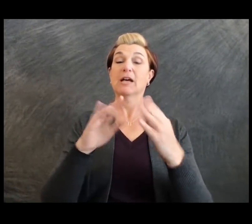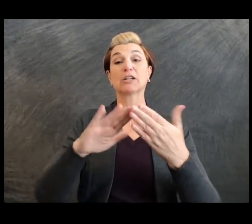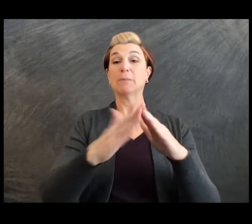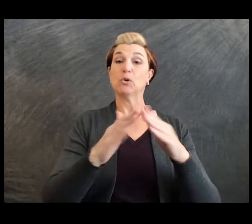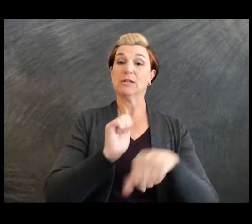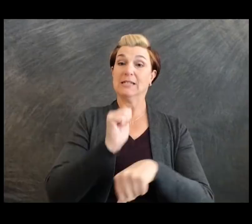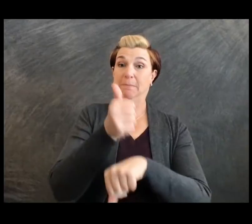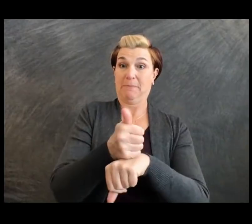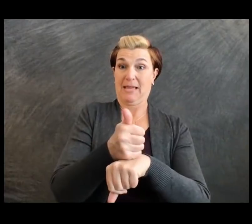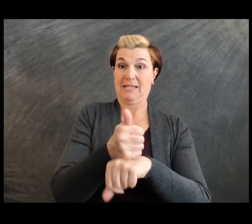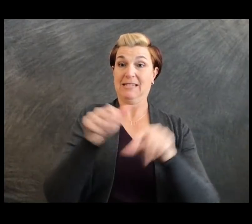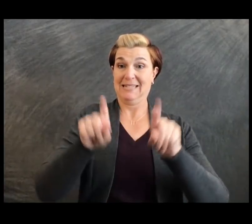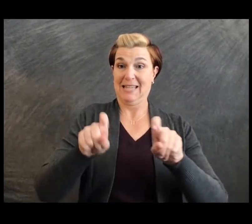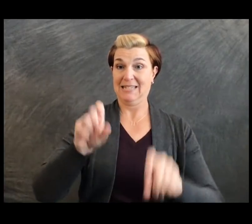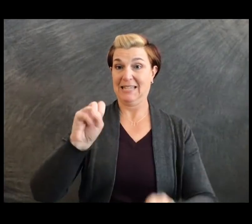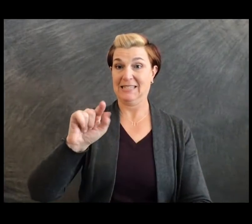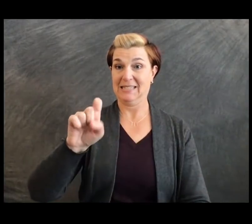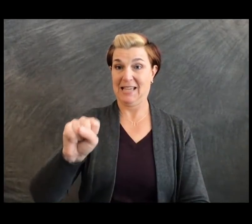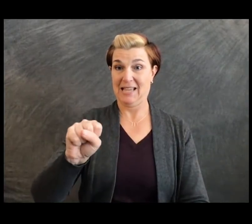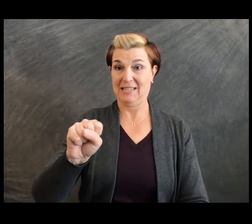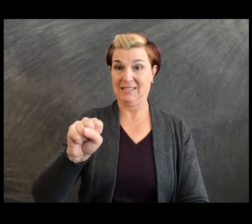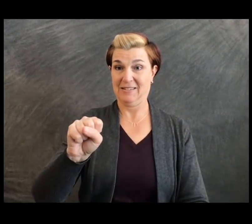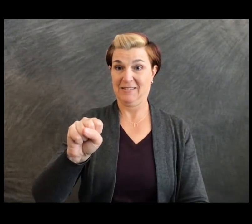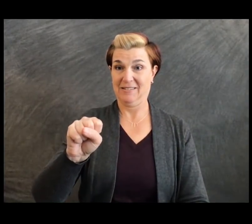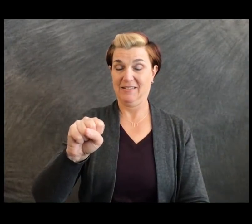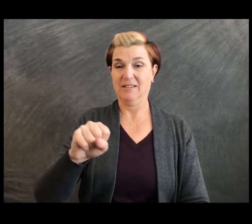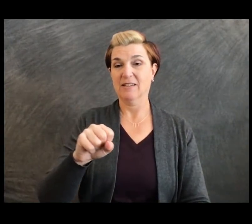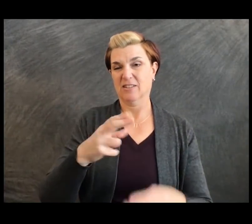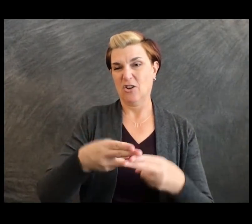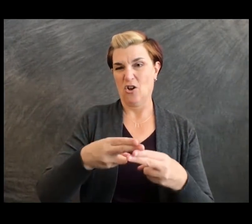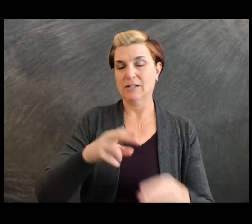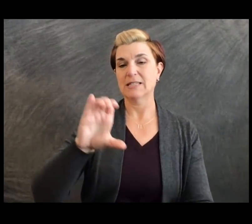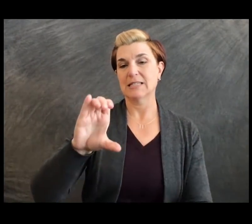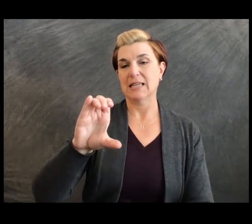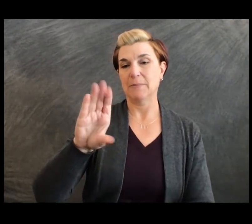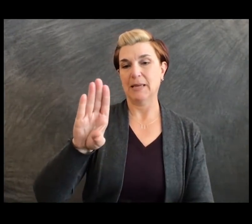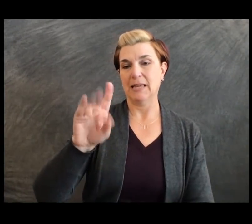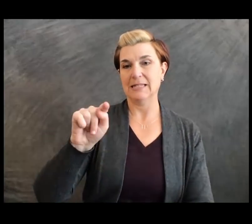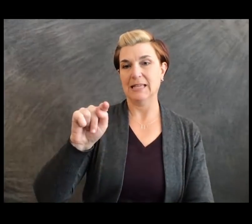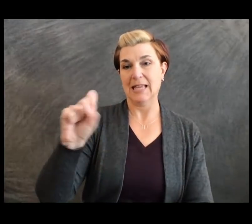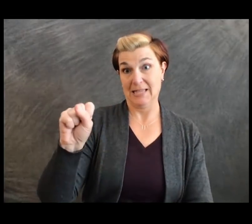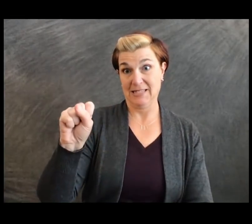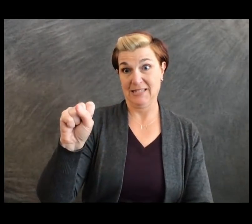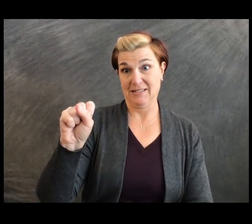I'm sure the vice-president doesn't appreciate CBT s or CBT sites we talked